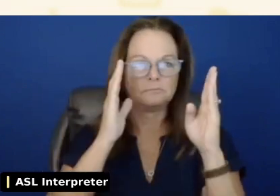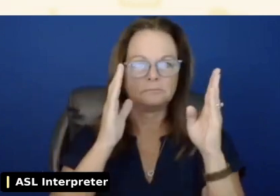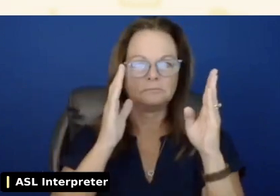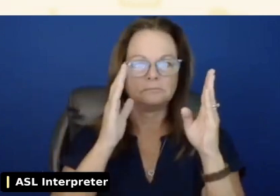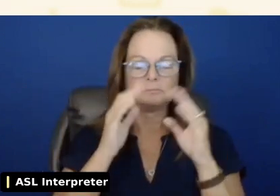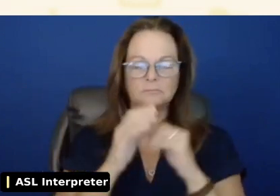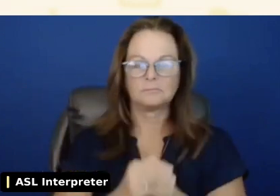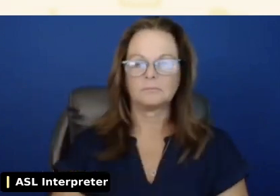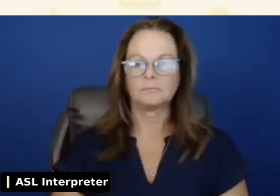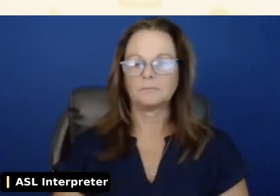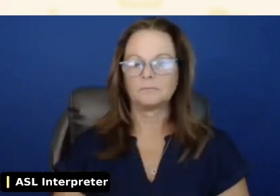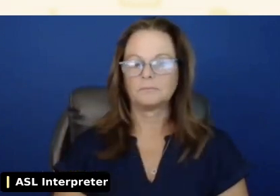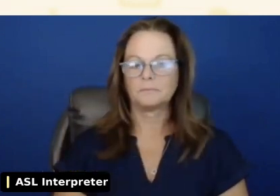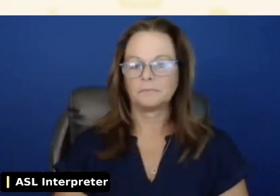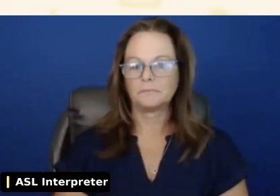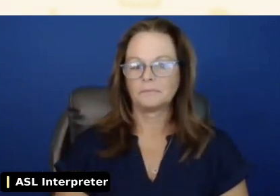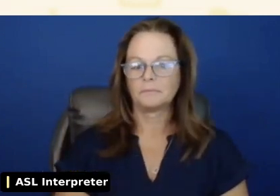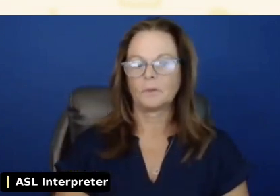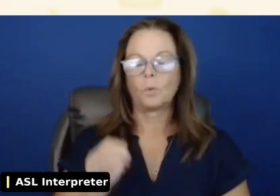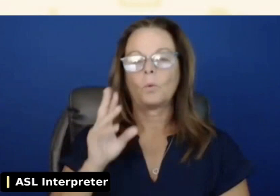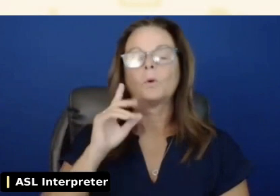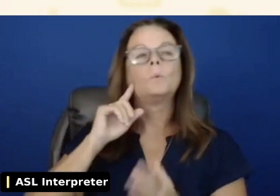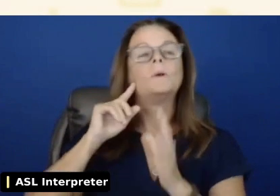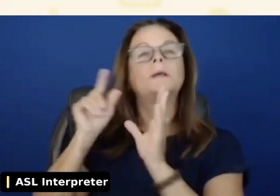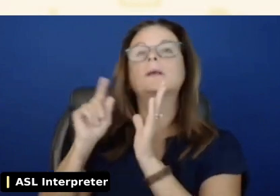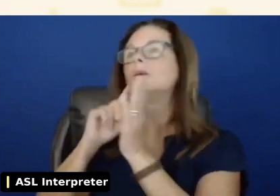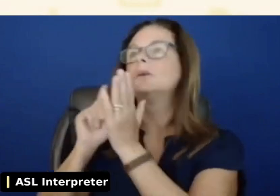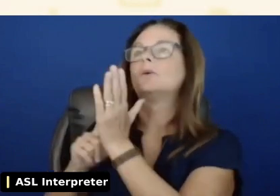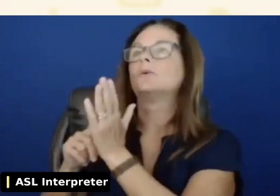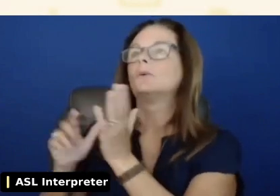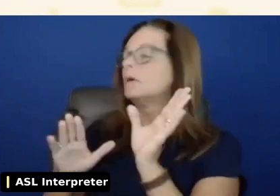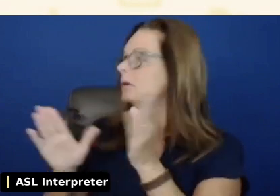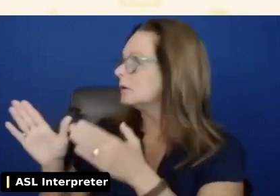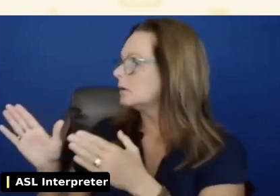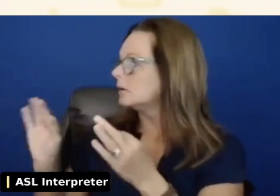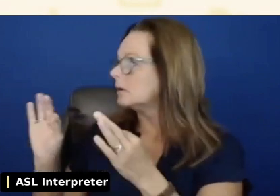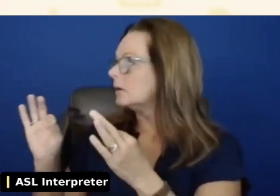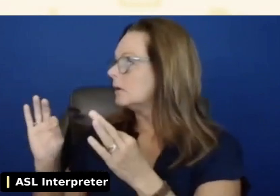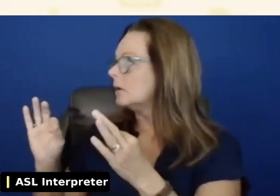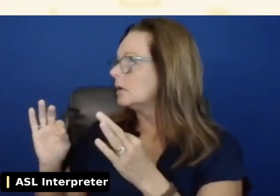or you're hearing some noises, or a dog is barking